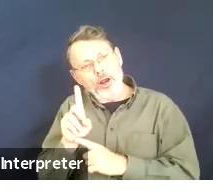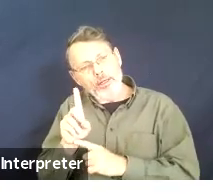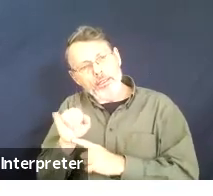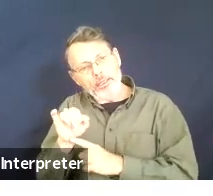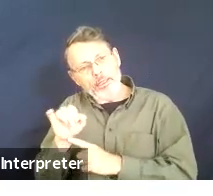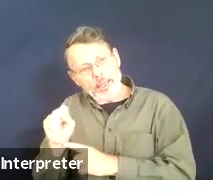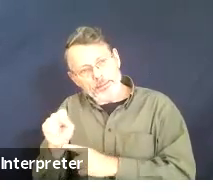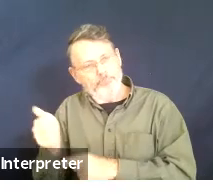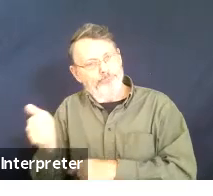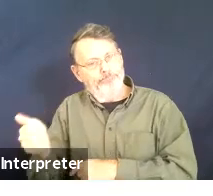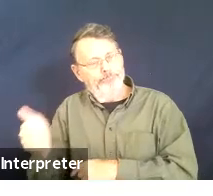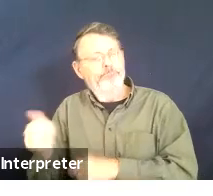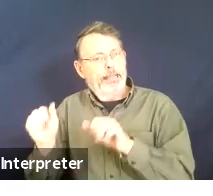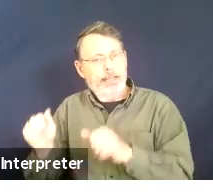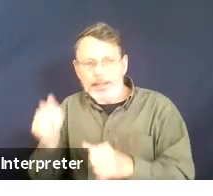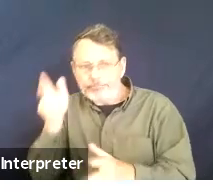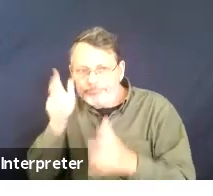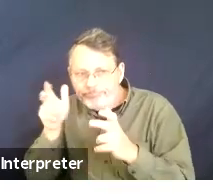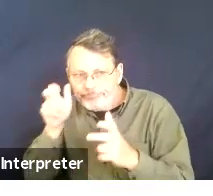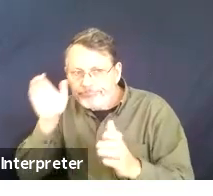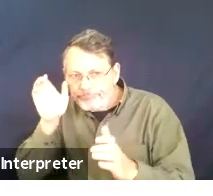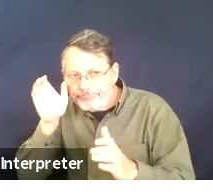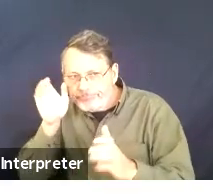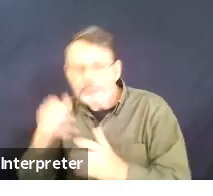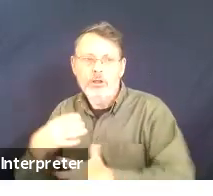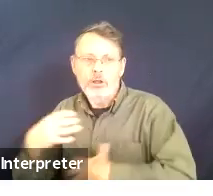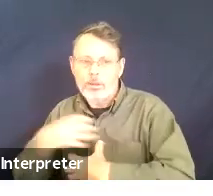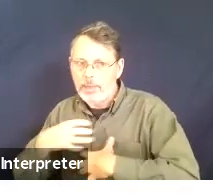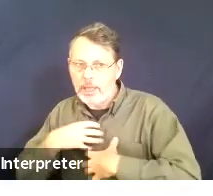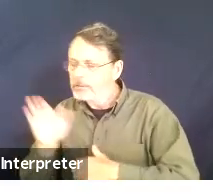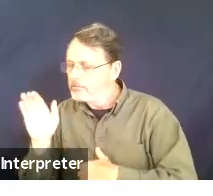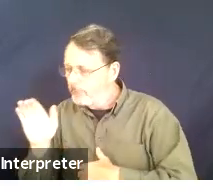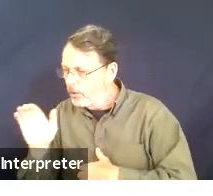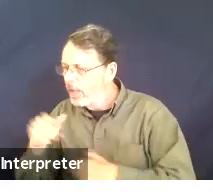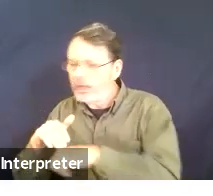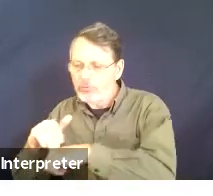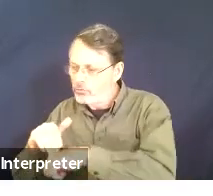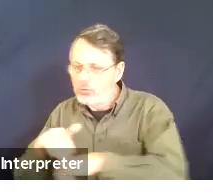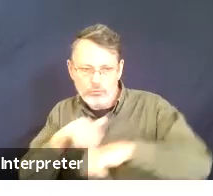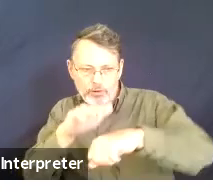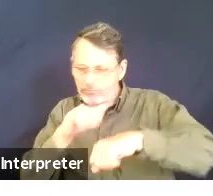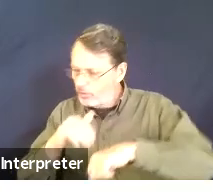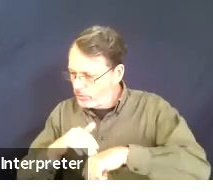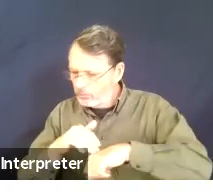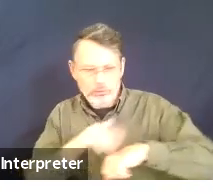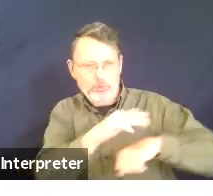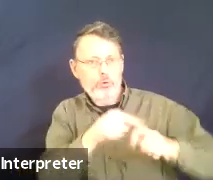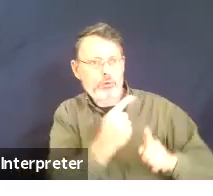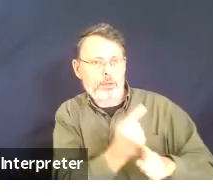complaints that are coming in and referring them to the most appropriate area. Again,